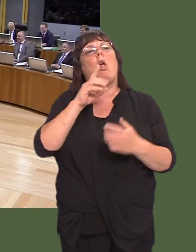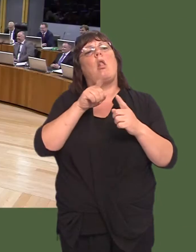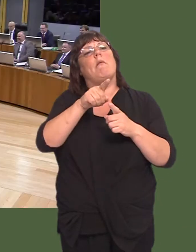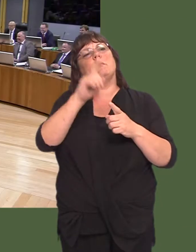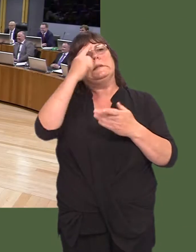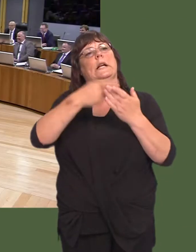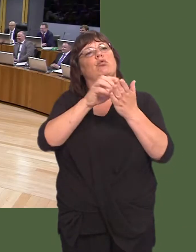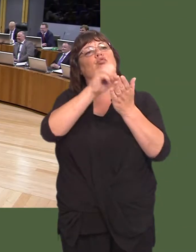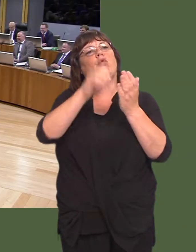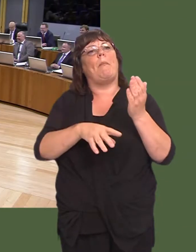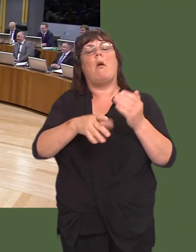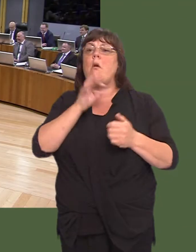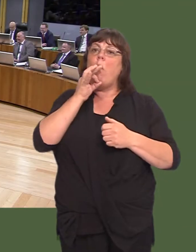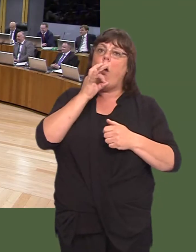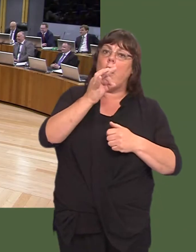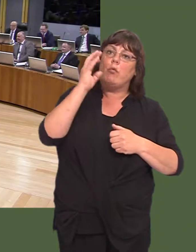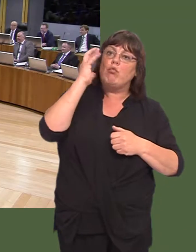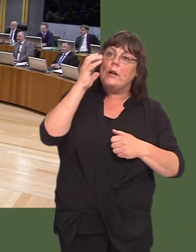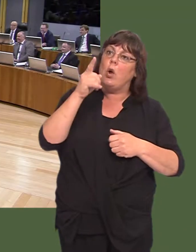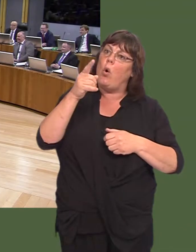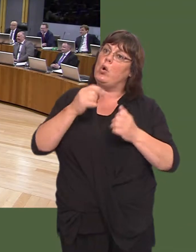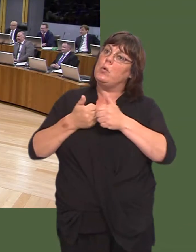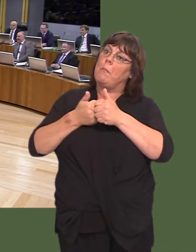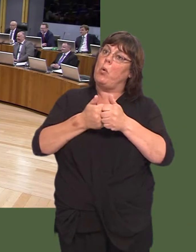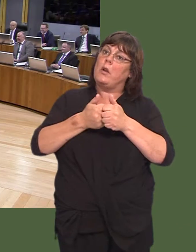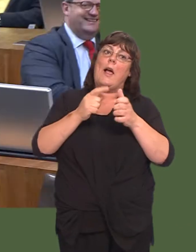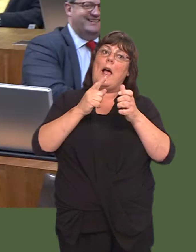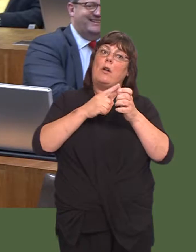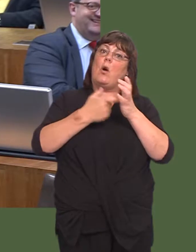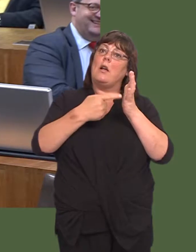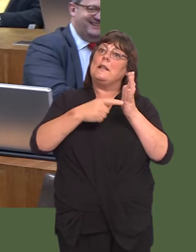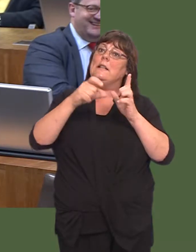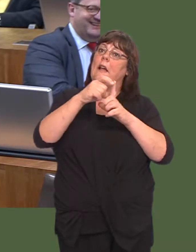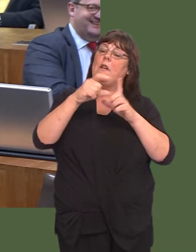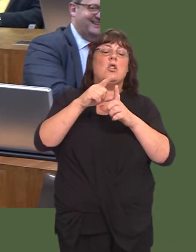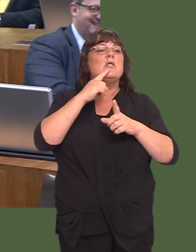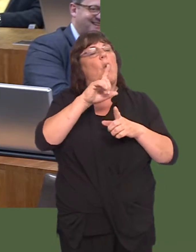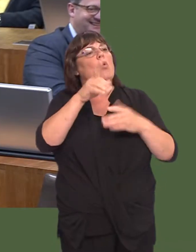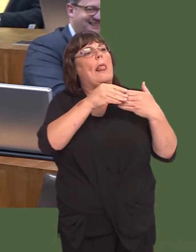When asked on the radio whether she was supportive of him and his position, she said Andrew R.T. Davies is the leader of the Welsh Conservatives.